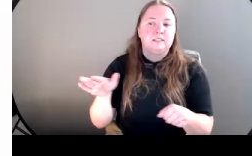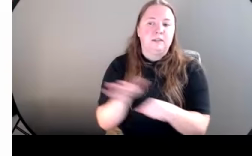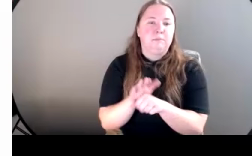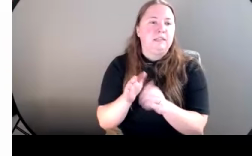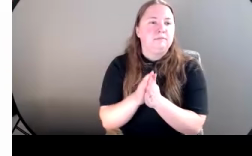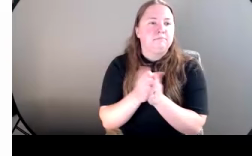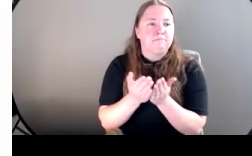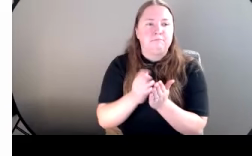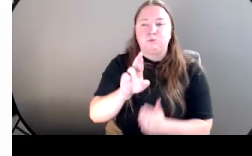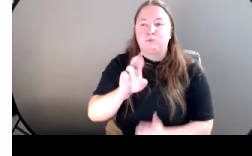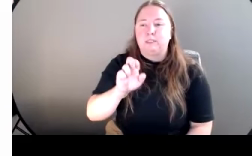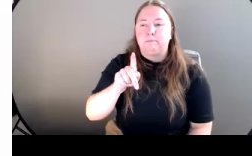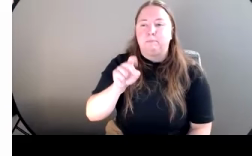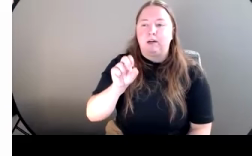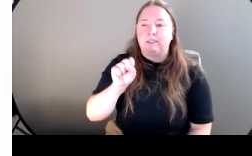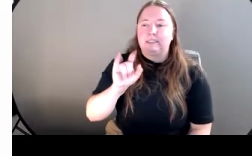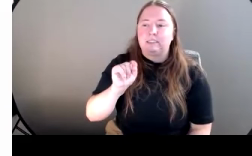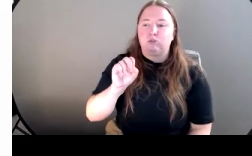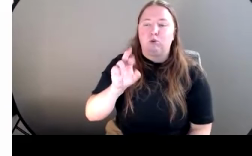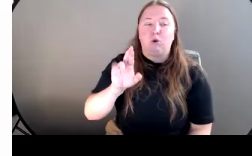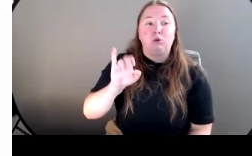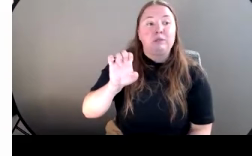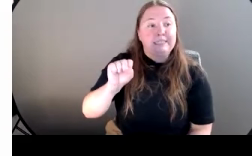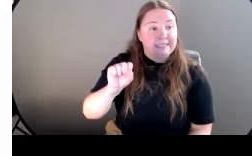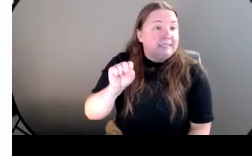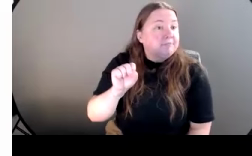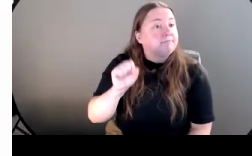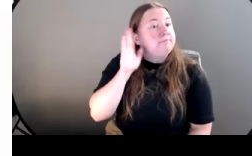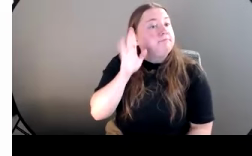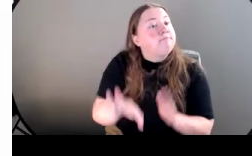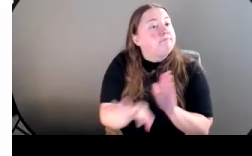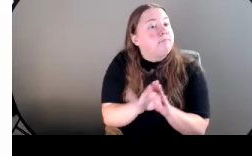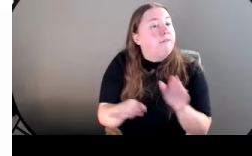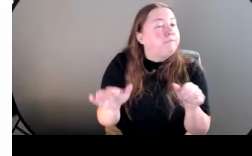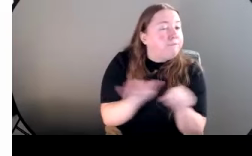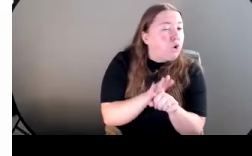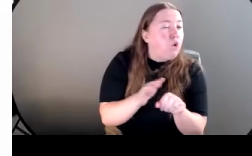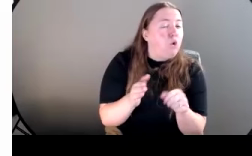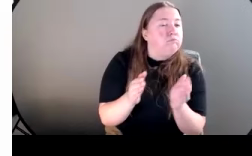Basically you will find full completed OER textbooks in here.